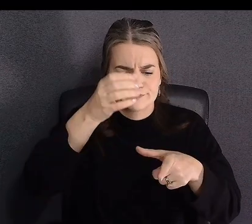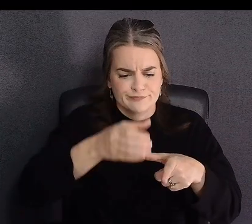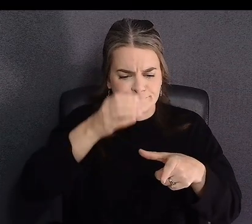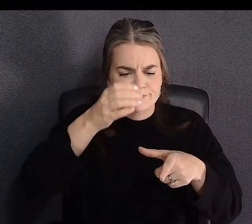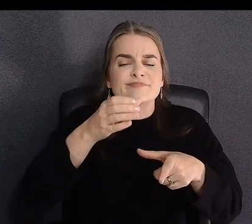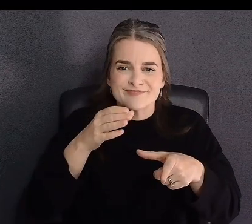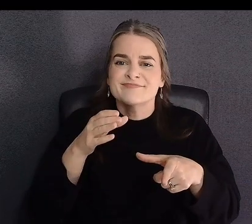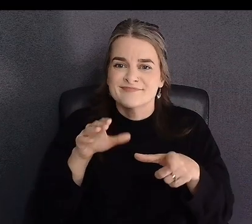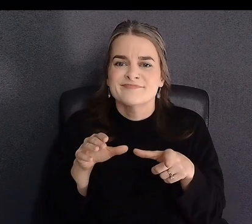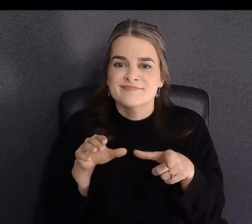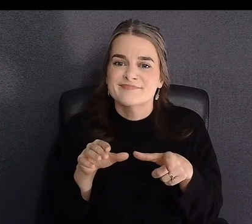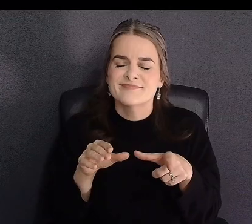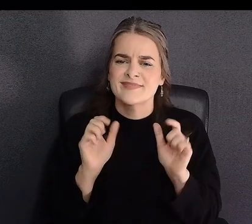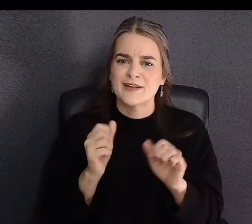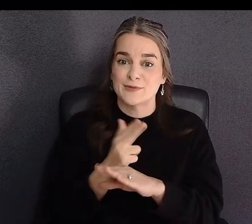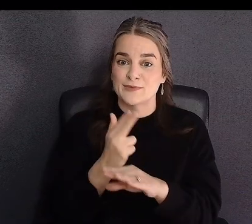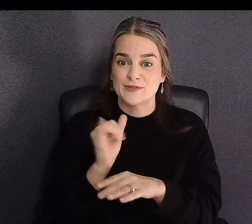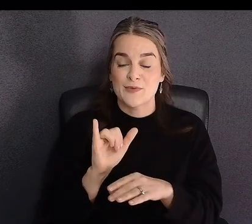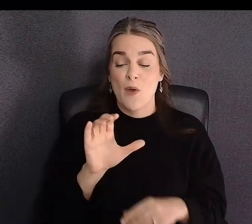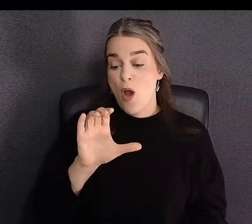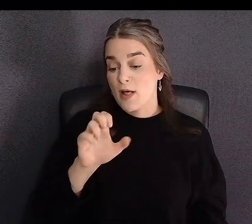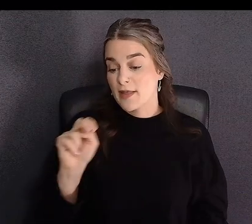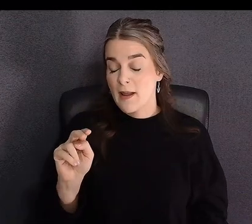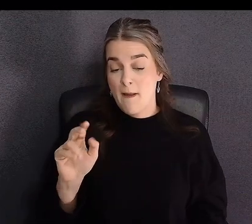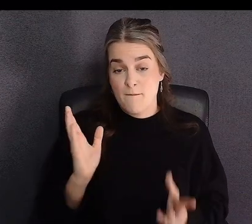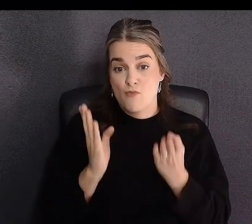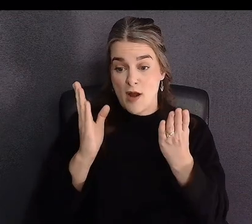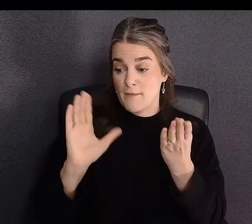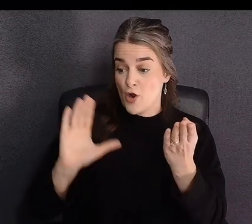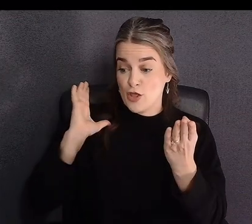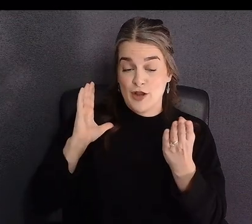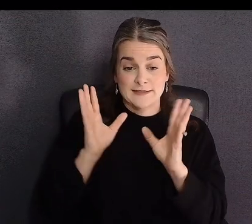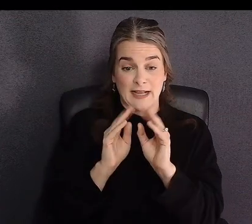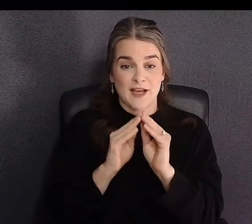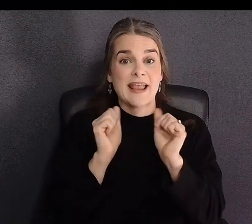As Colleen brought up in our earlier session, they're also really reusable.